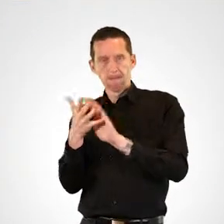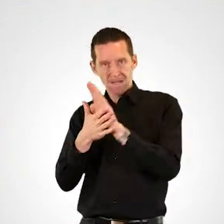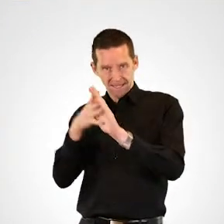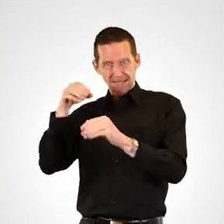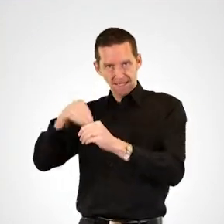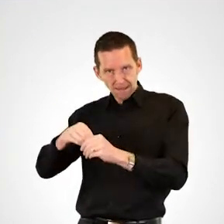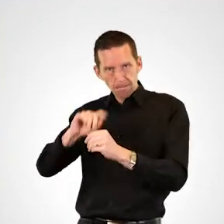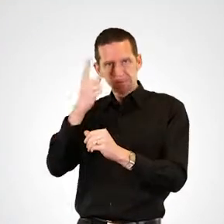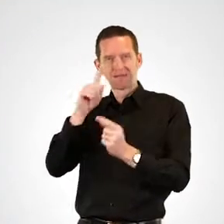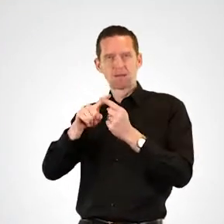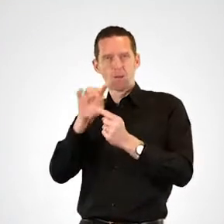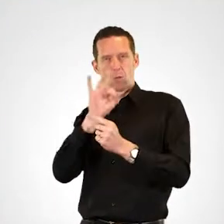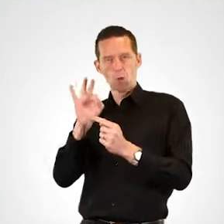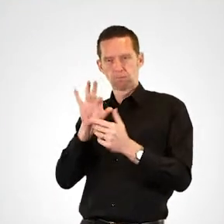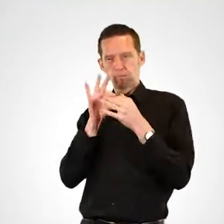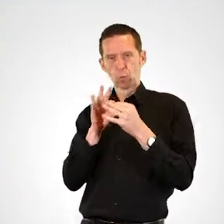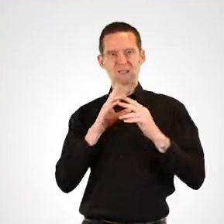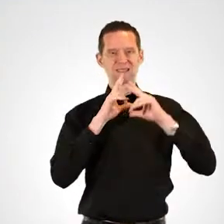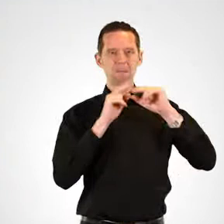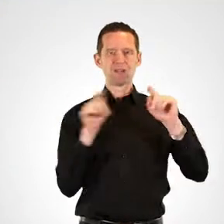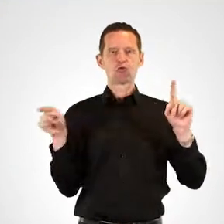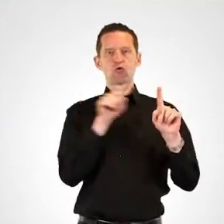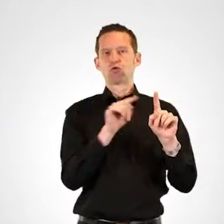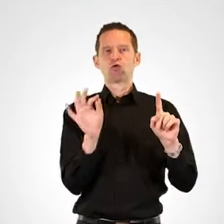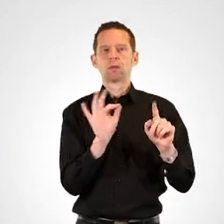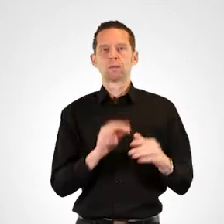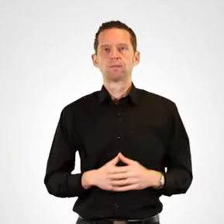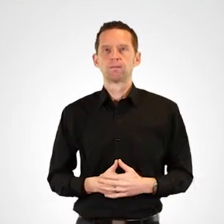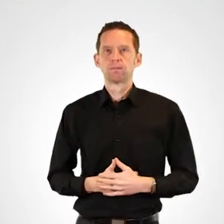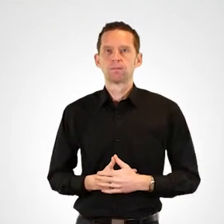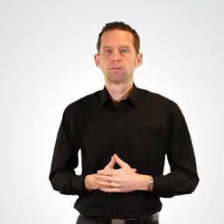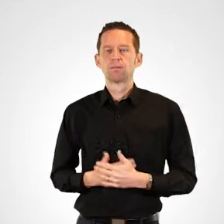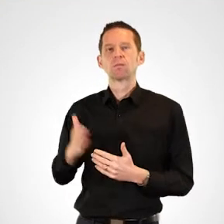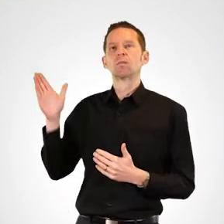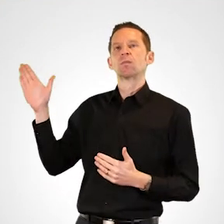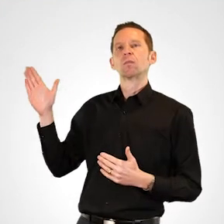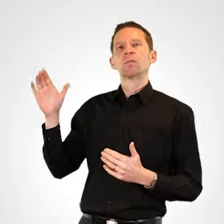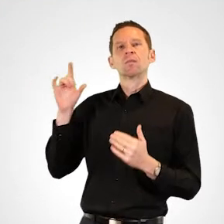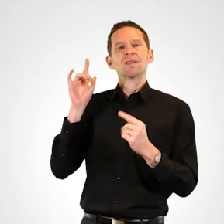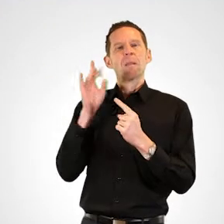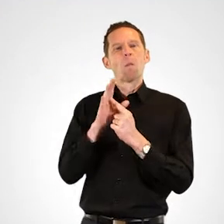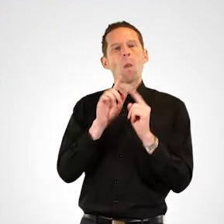but still not tied to speech directly. So the key point that we'd like to take away